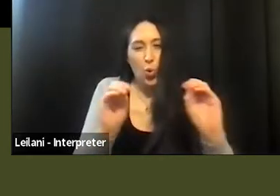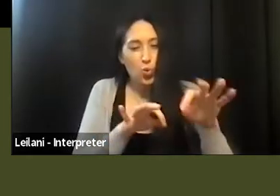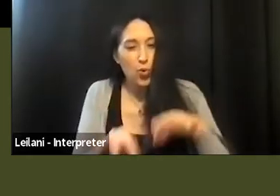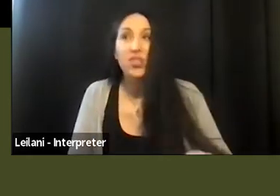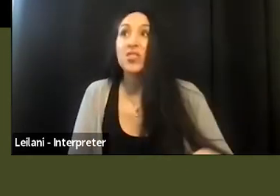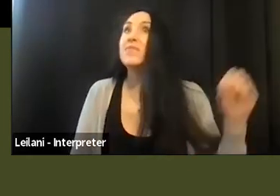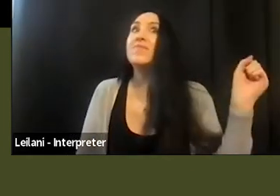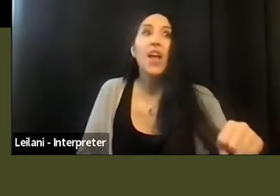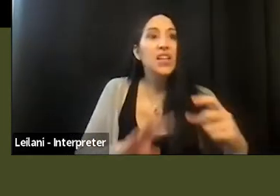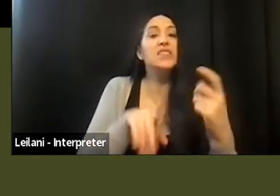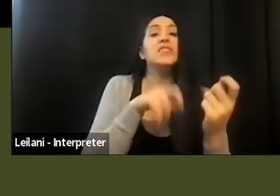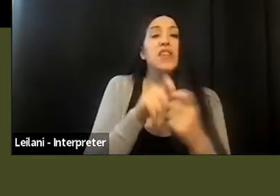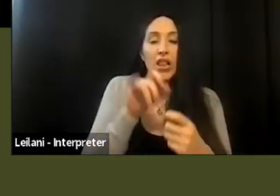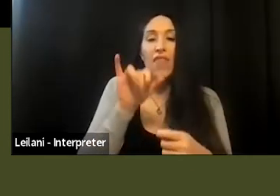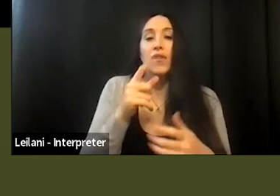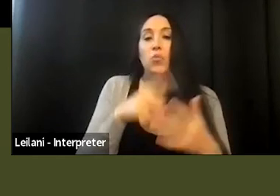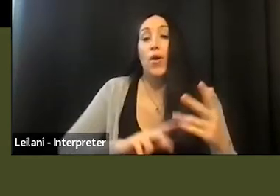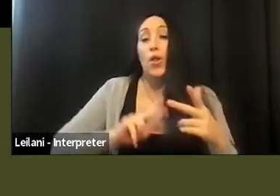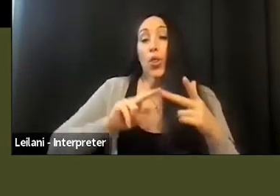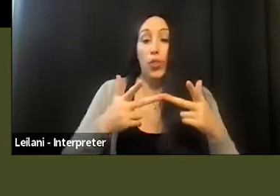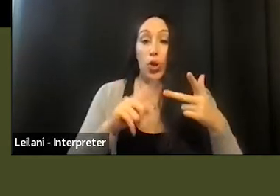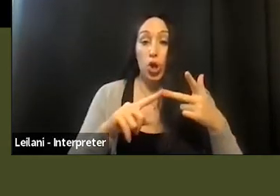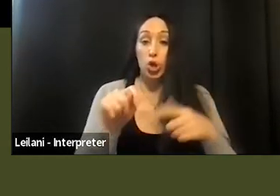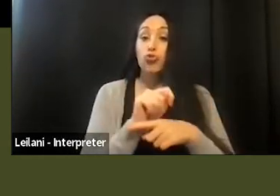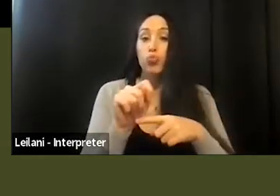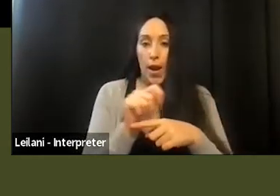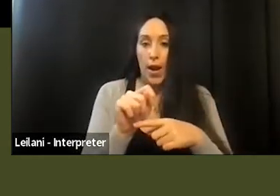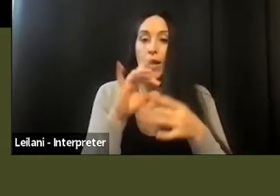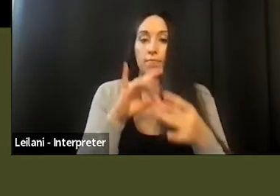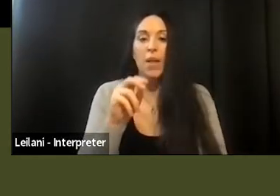what our third training's gonna be about in May. Exactly what you are describing. (chuckles)